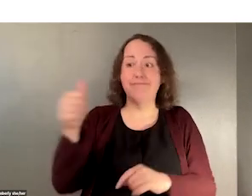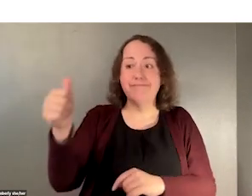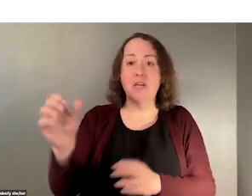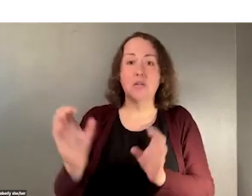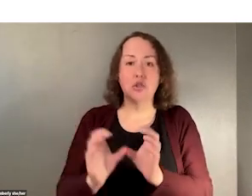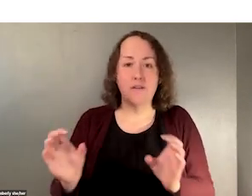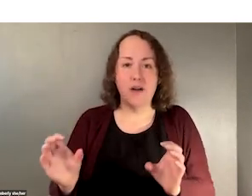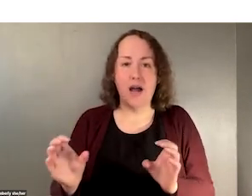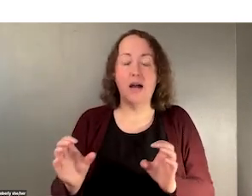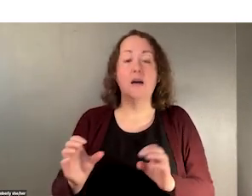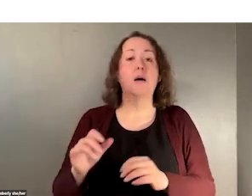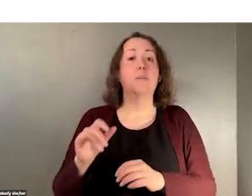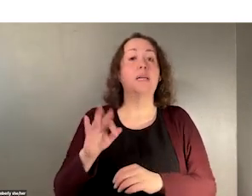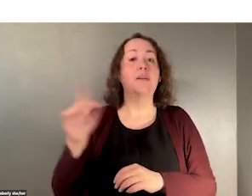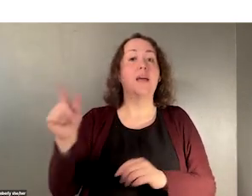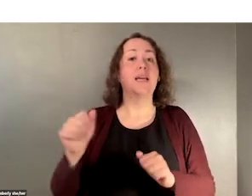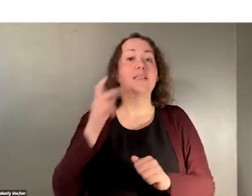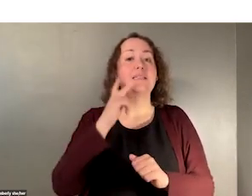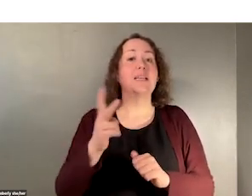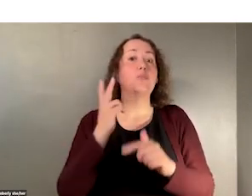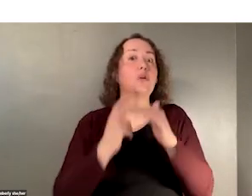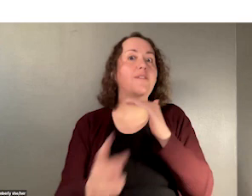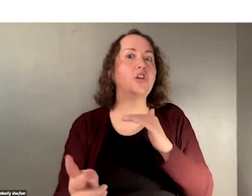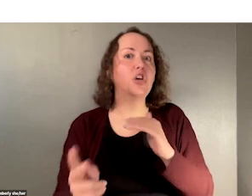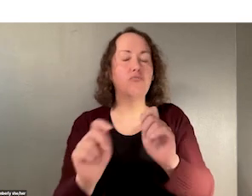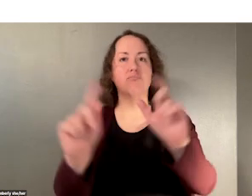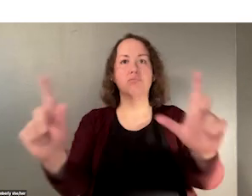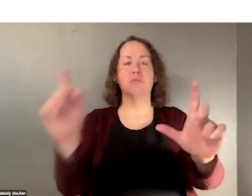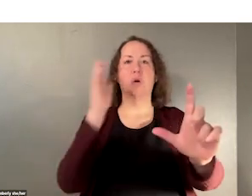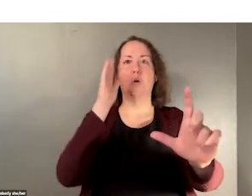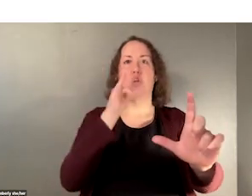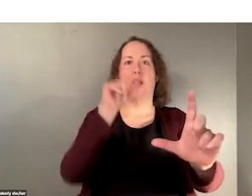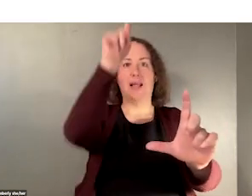of what the PDF is going to look like before they ask Dr. Doe to go in